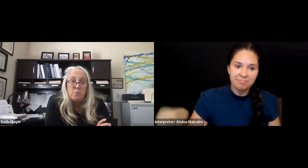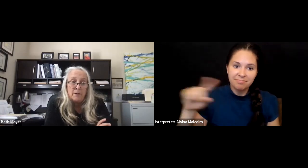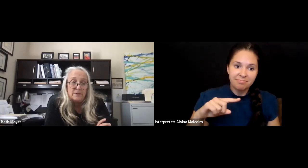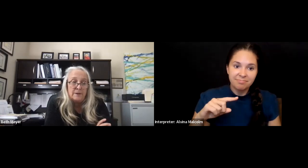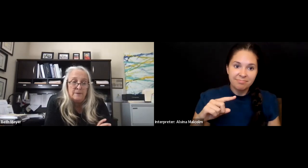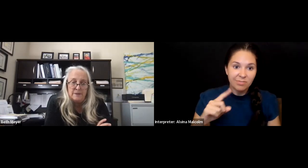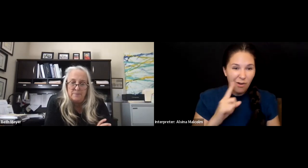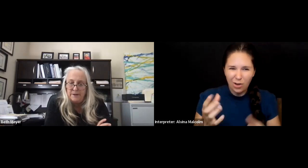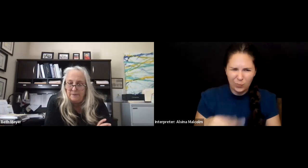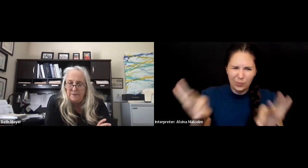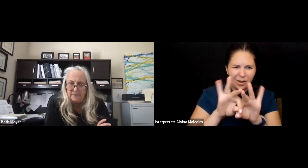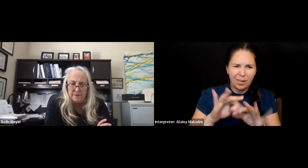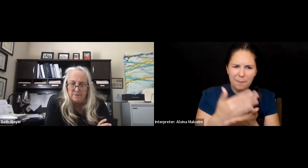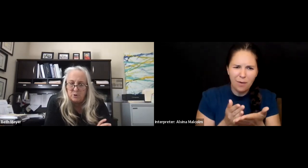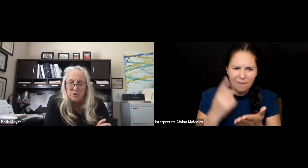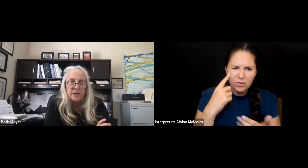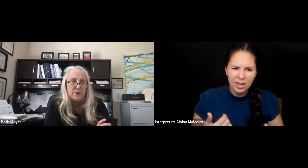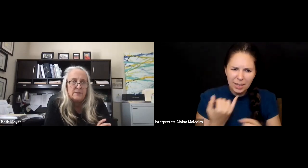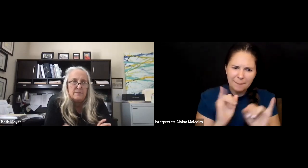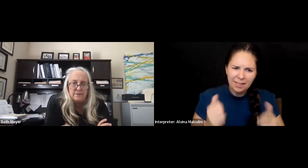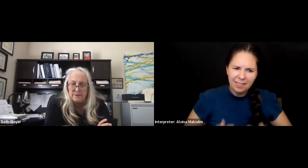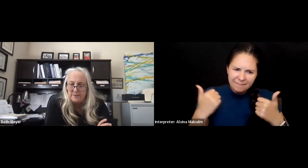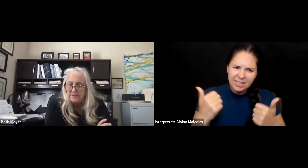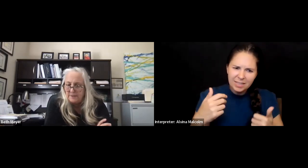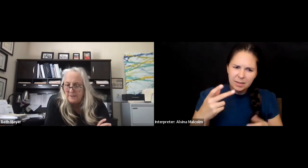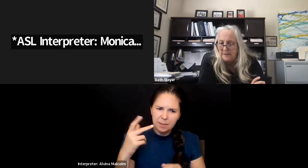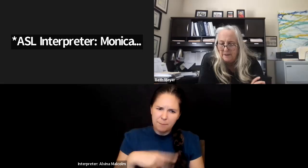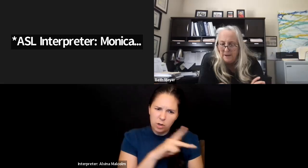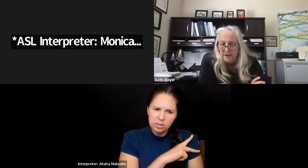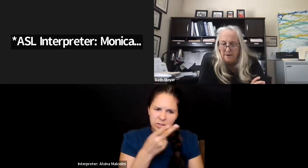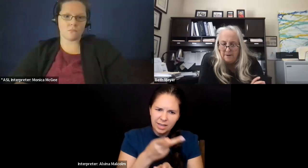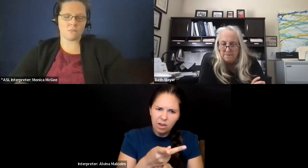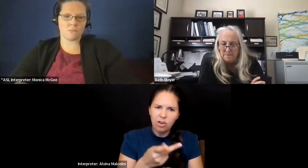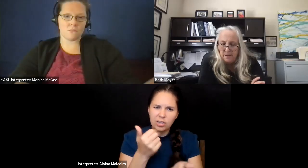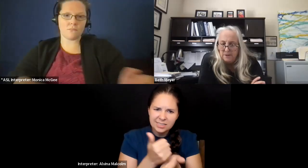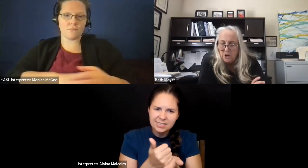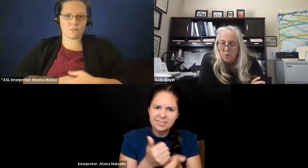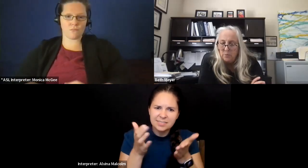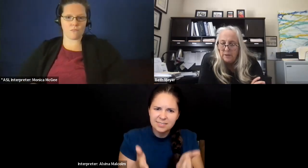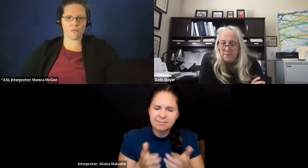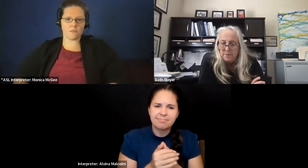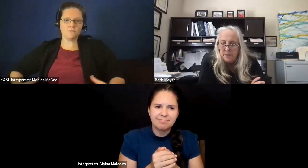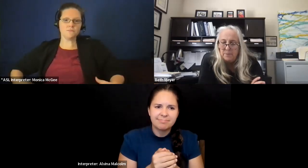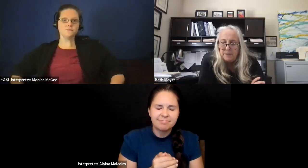, they needed -- know, they needed to use the vaccines or lose the vaccines.